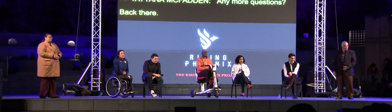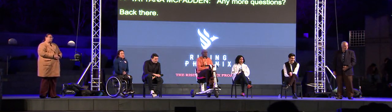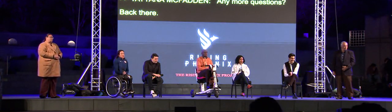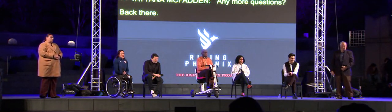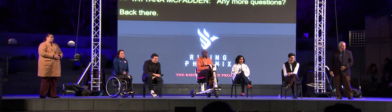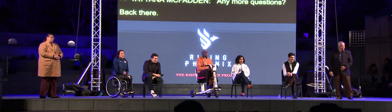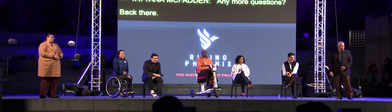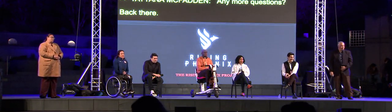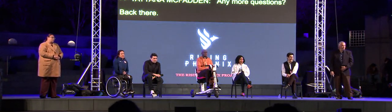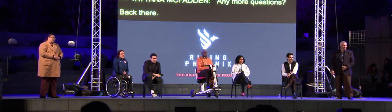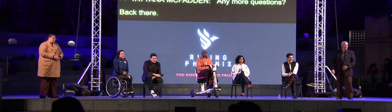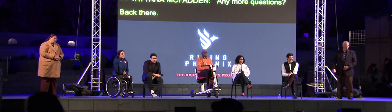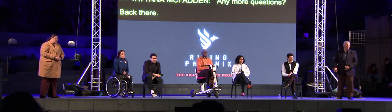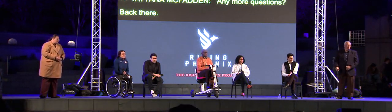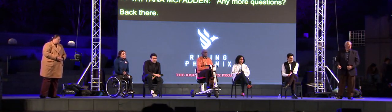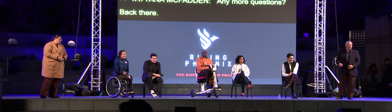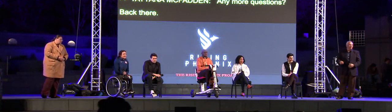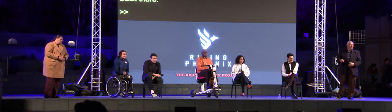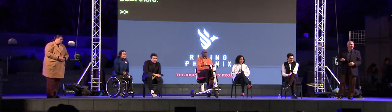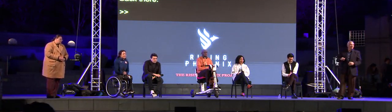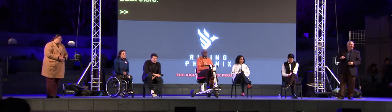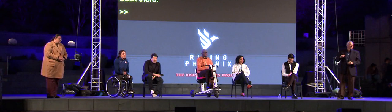It looked like she pointed in the back. Hi.